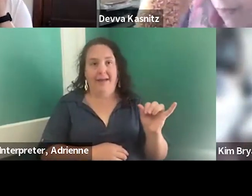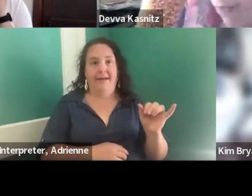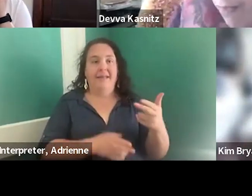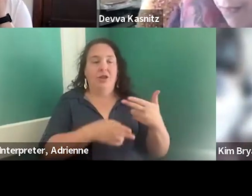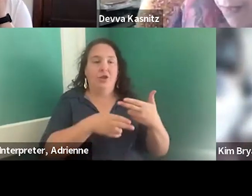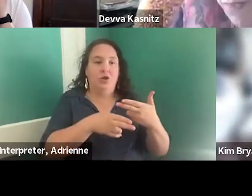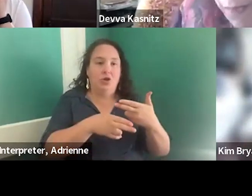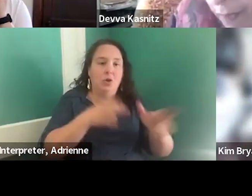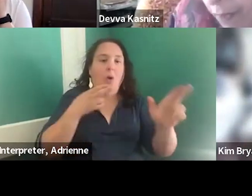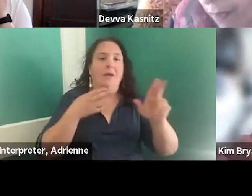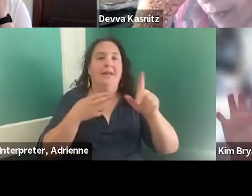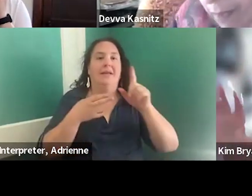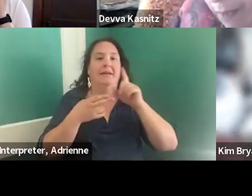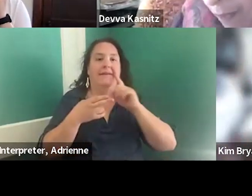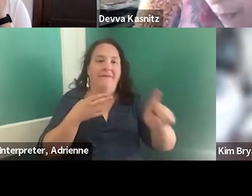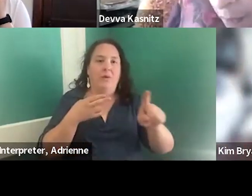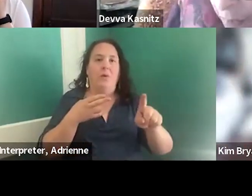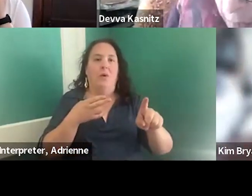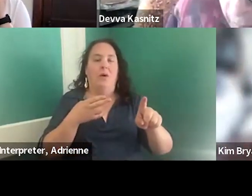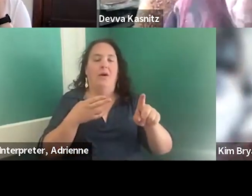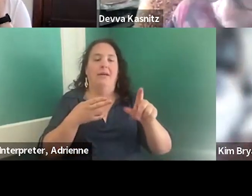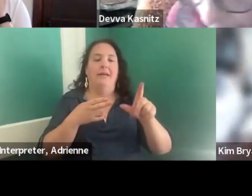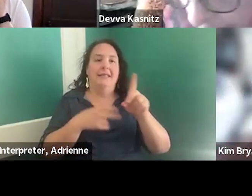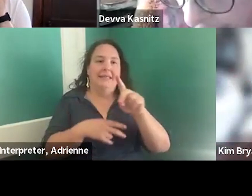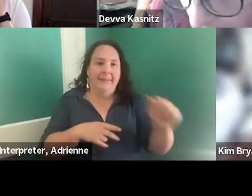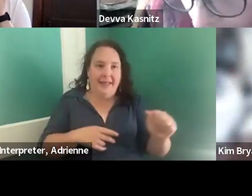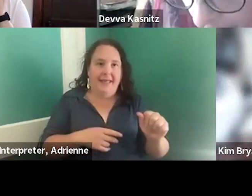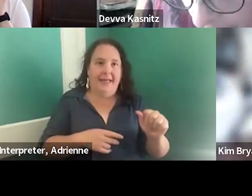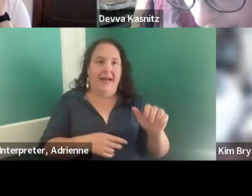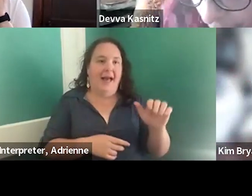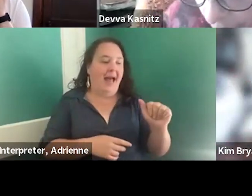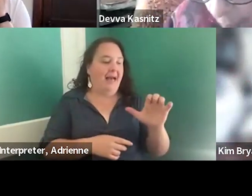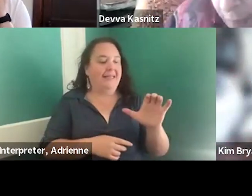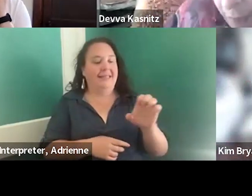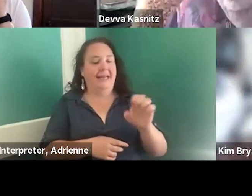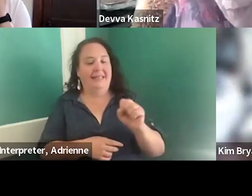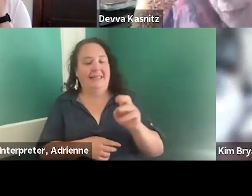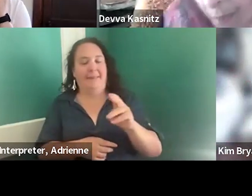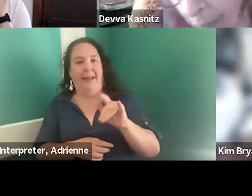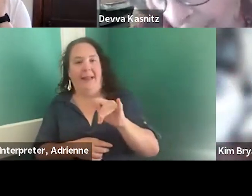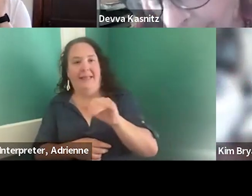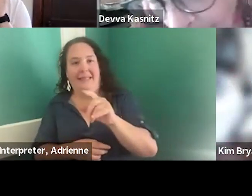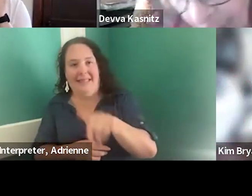There are 11 letters in between the A and the Y in the word "accessibility." And so sometimes in the tech community,